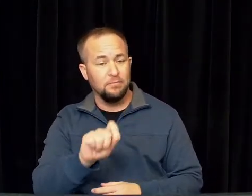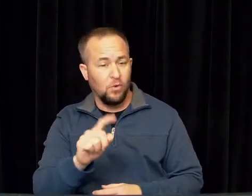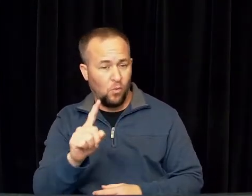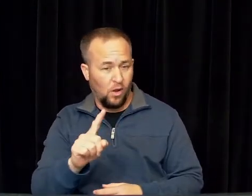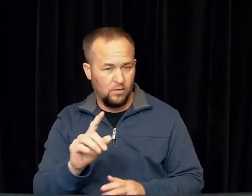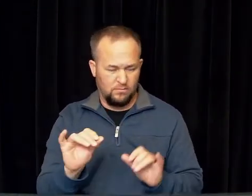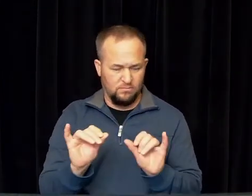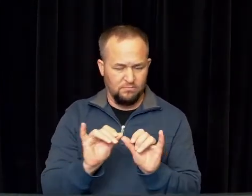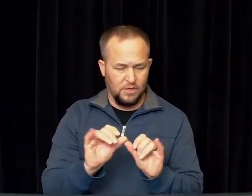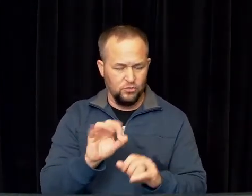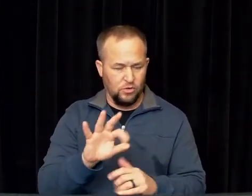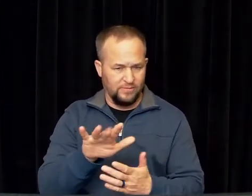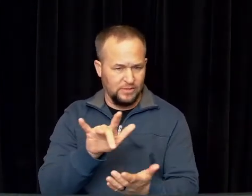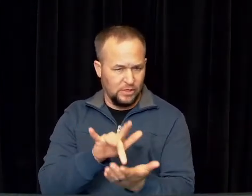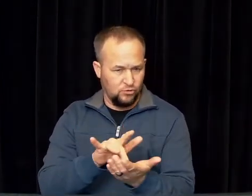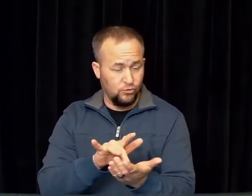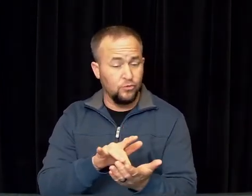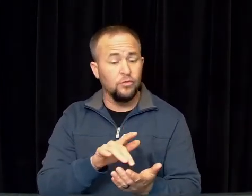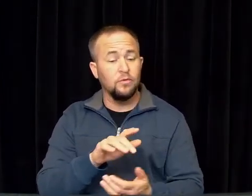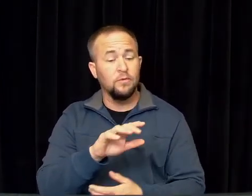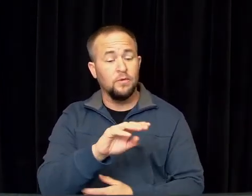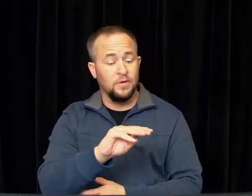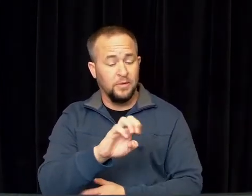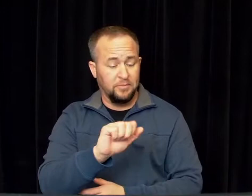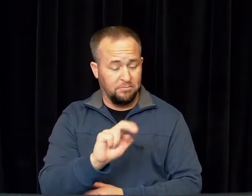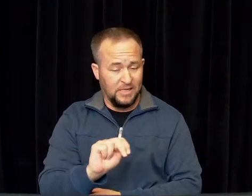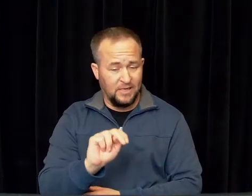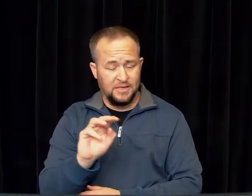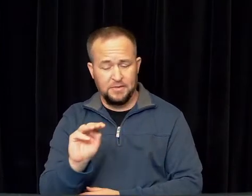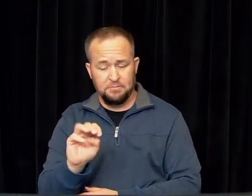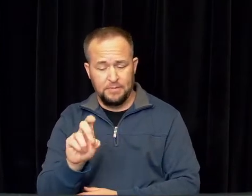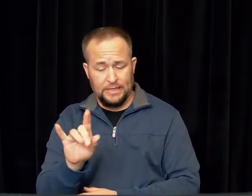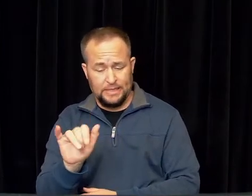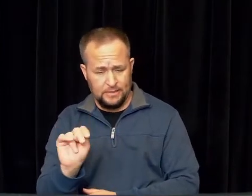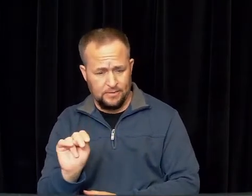gonna discuss are mean, median, and mode. And, for each one of them we're gonna define it and we're also